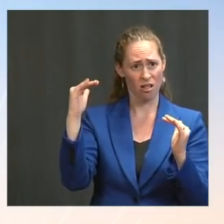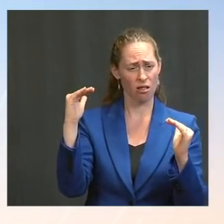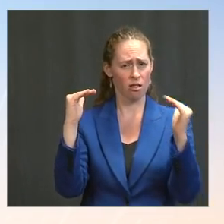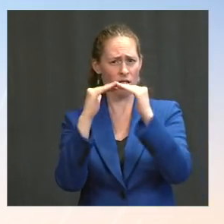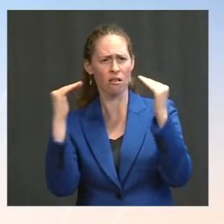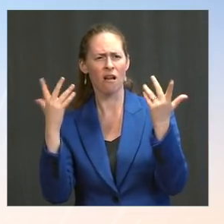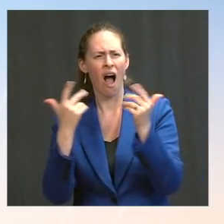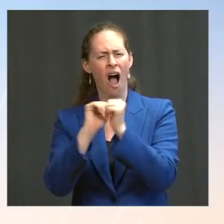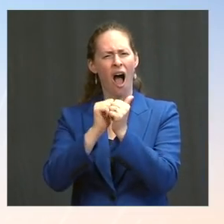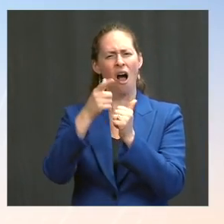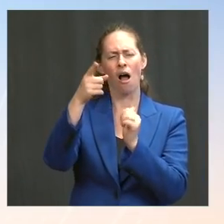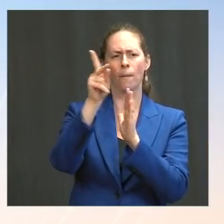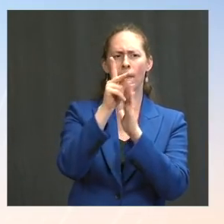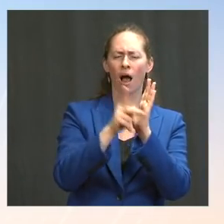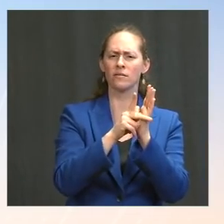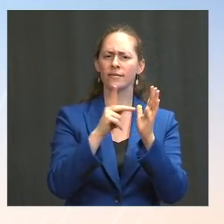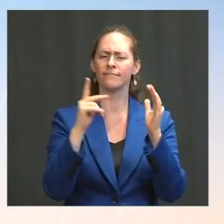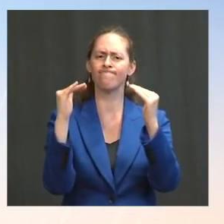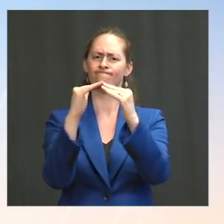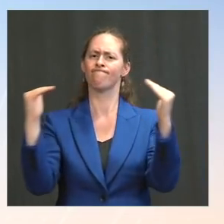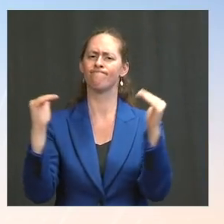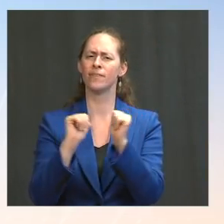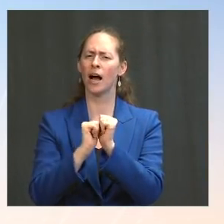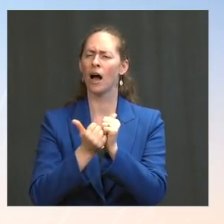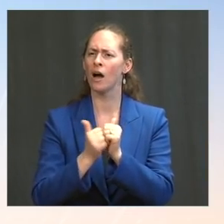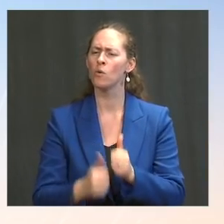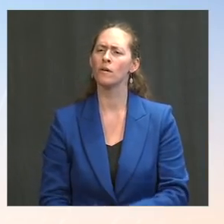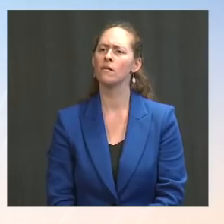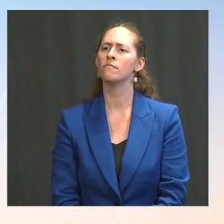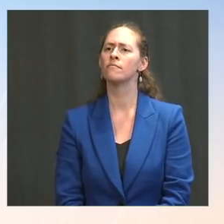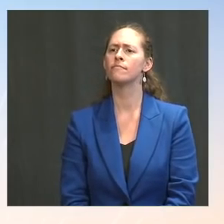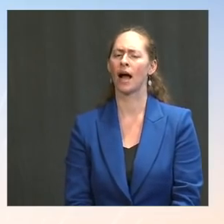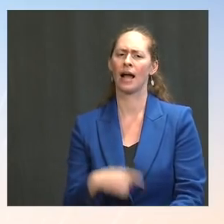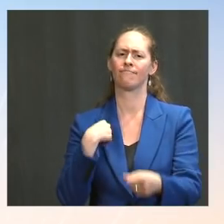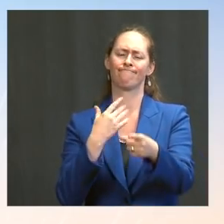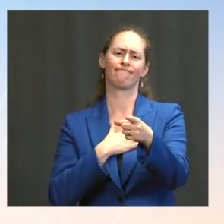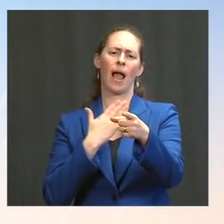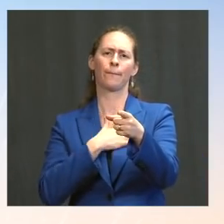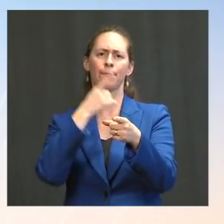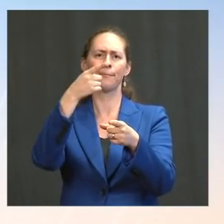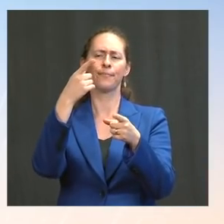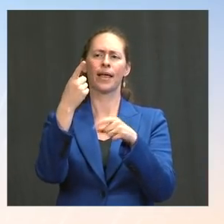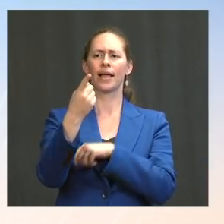and certainly the -- it underscores why it's so important